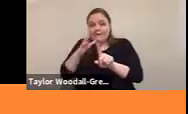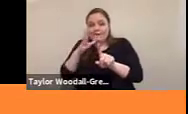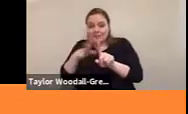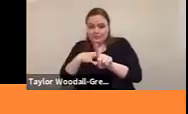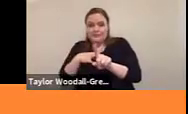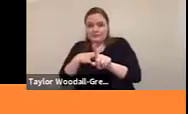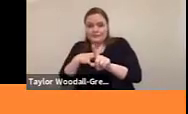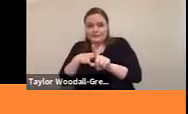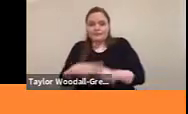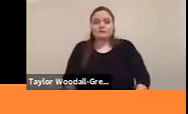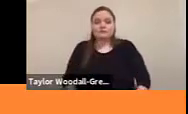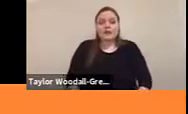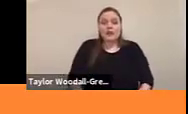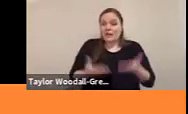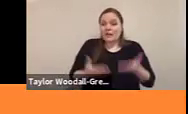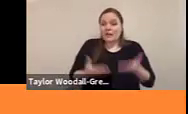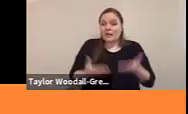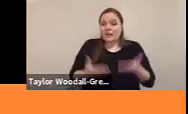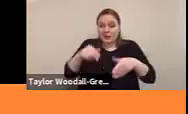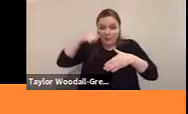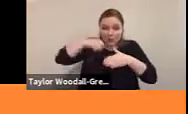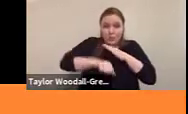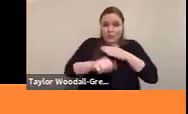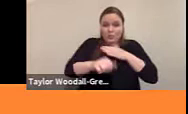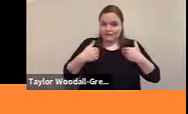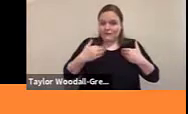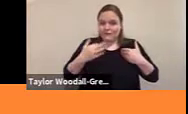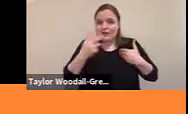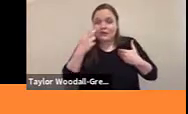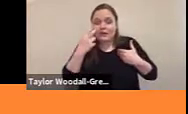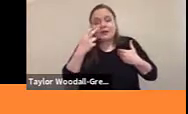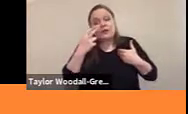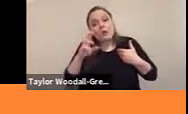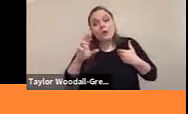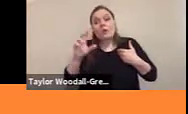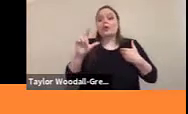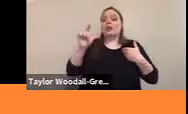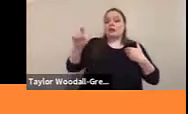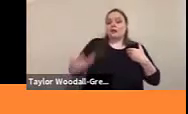Someone might be born with color blindness or it could actually occur as a result of a head injury.